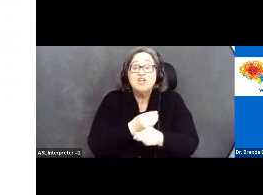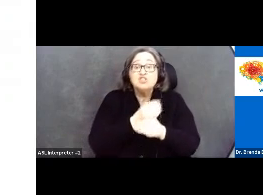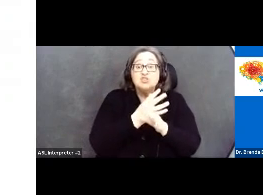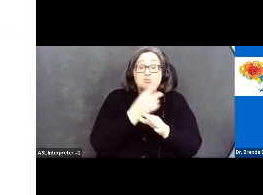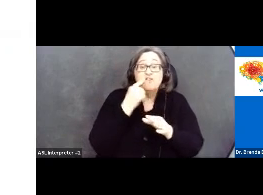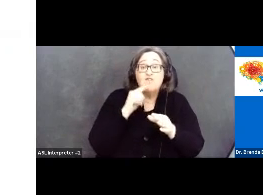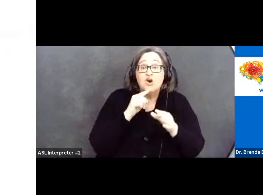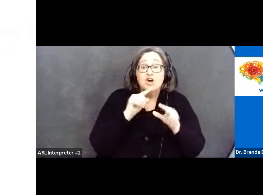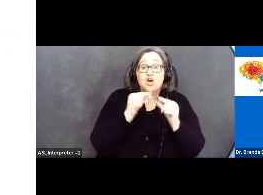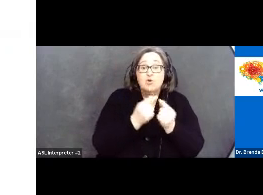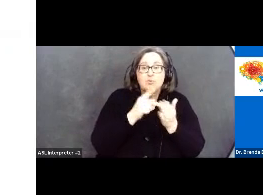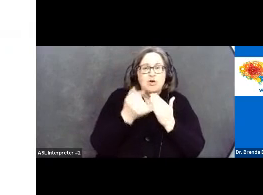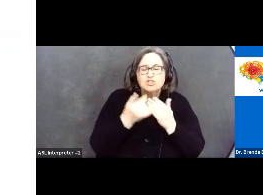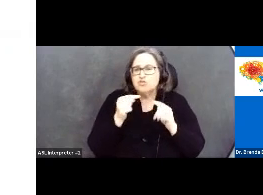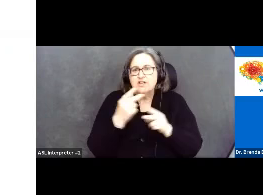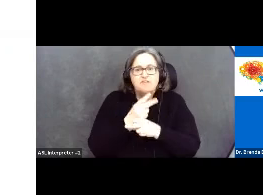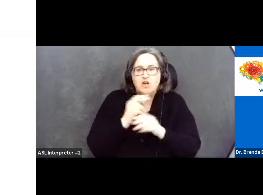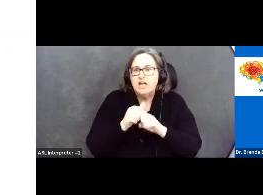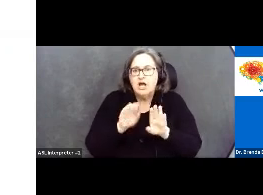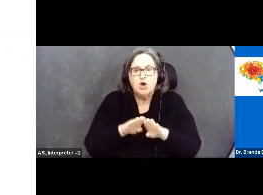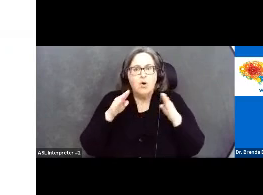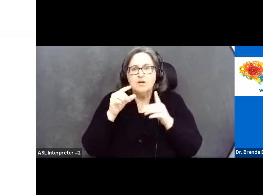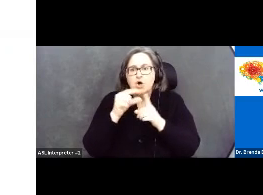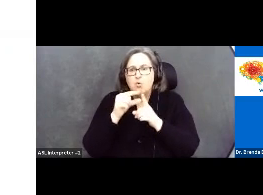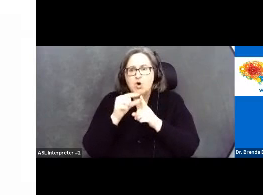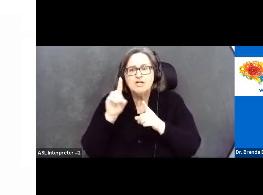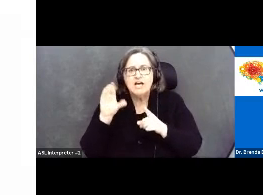Throwing in how to figure out how to open a word documents to type notes, download